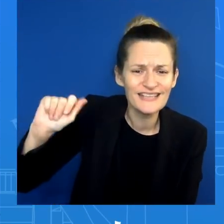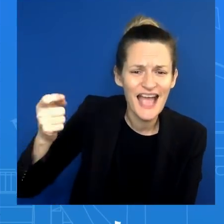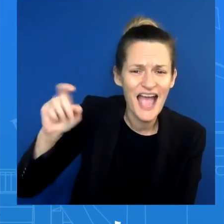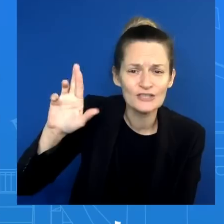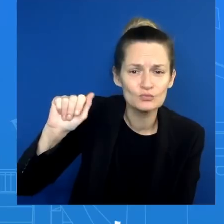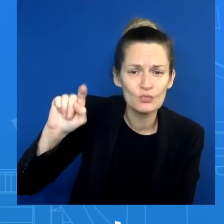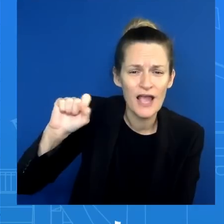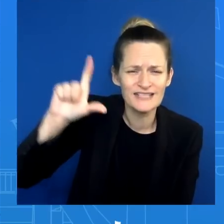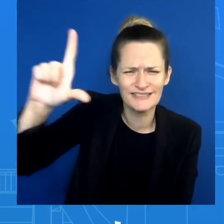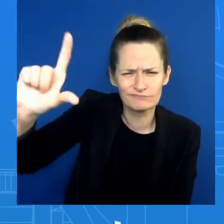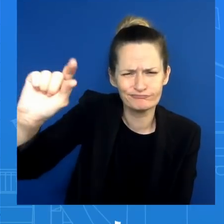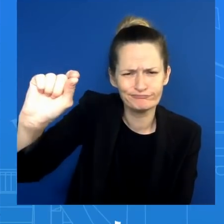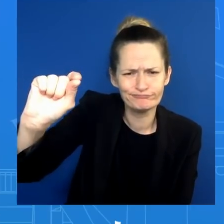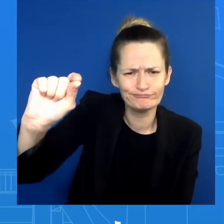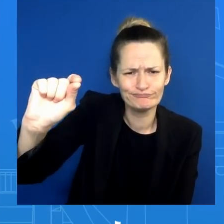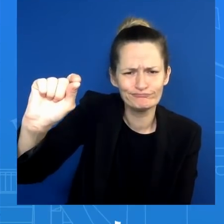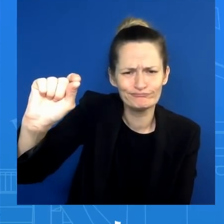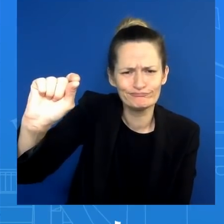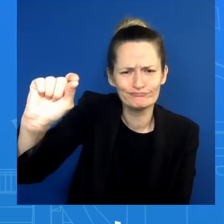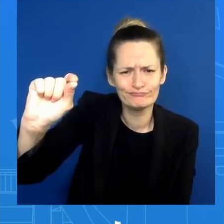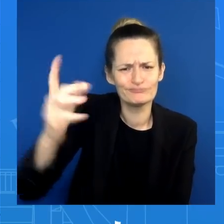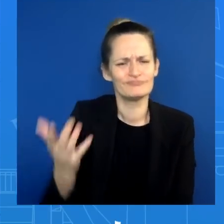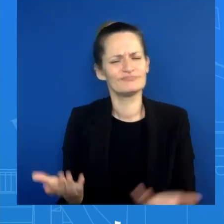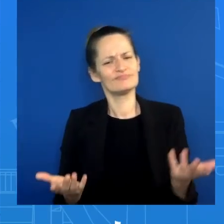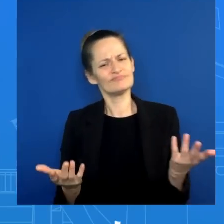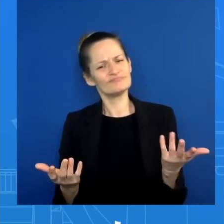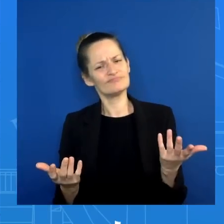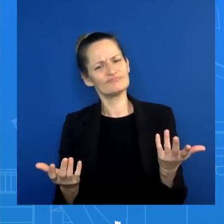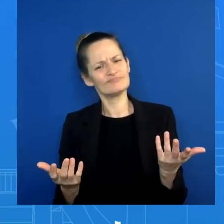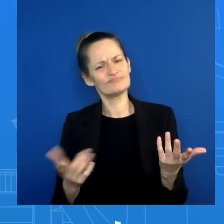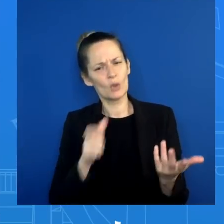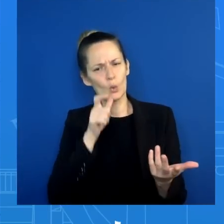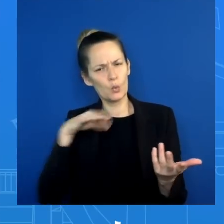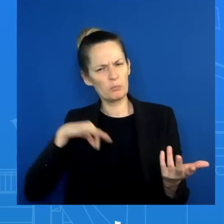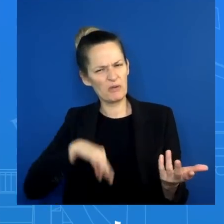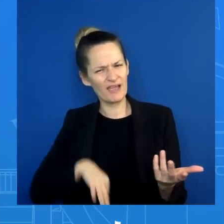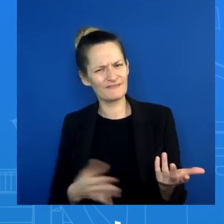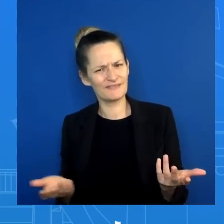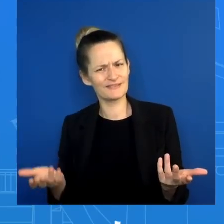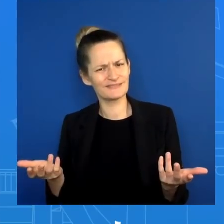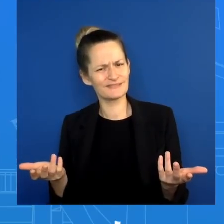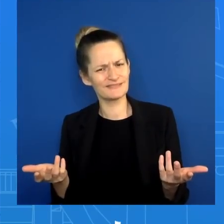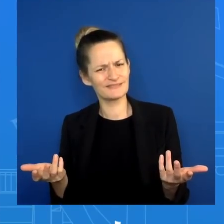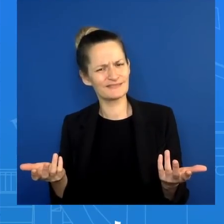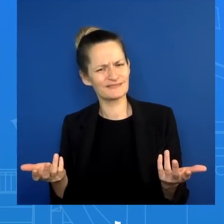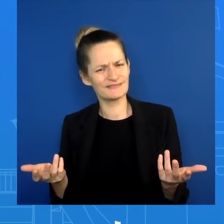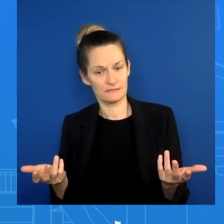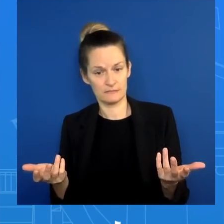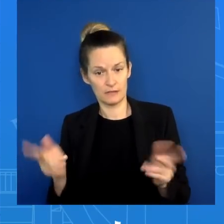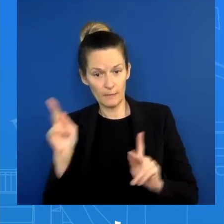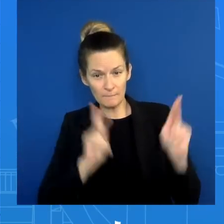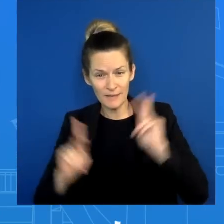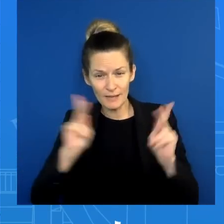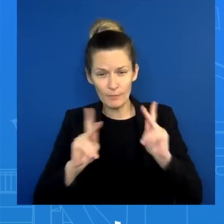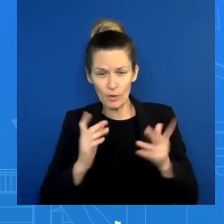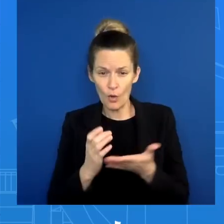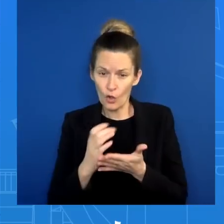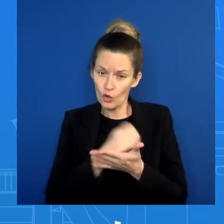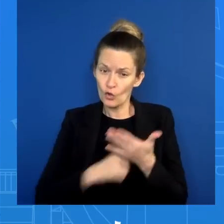who were making more than 75,000 a year. We actually did. We're actually doing the opposite. And it should matter that this president